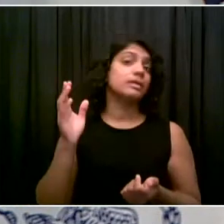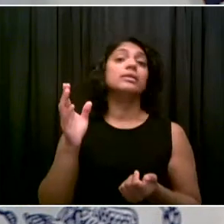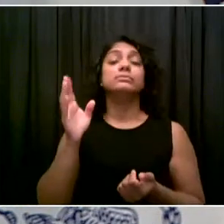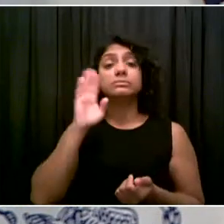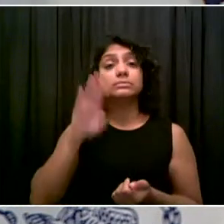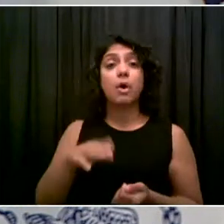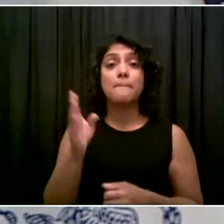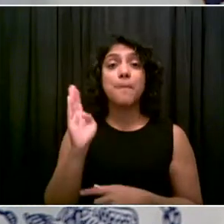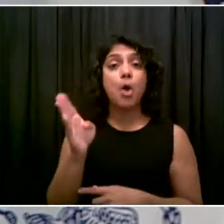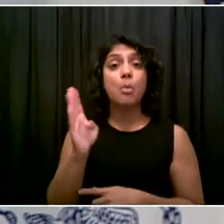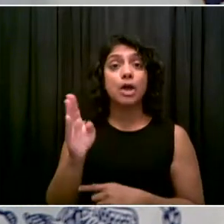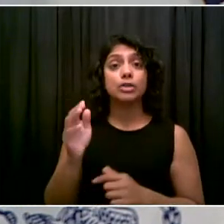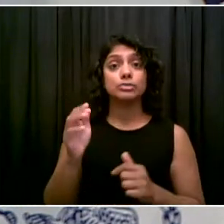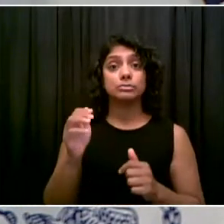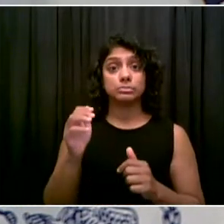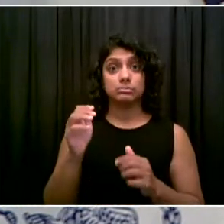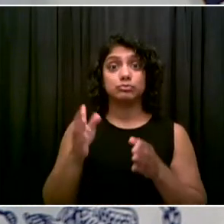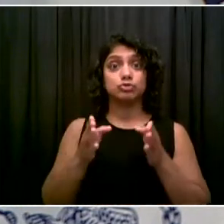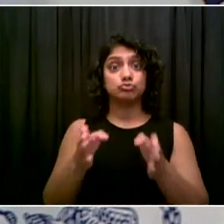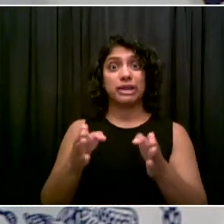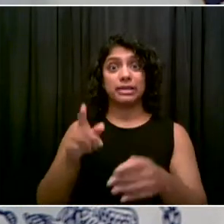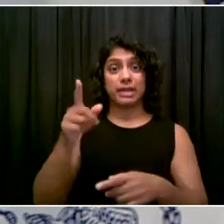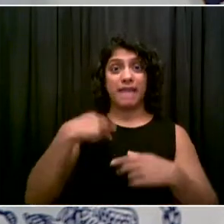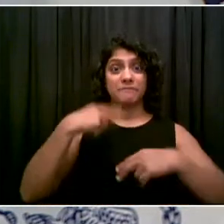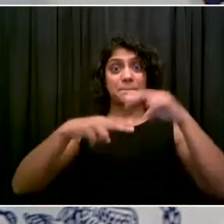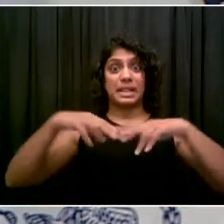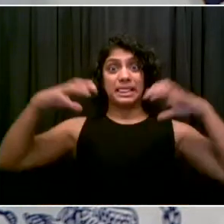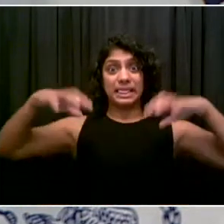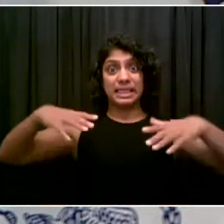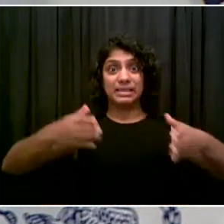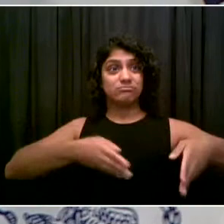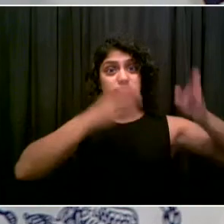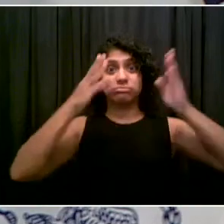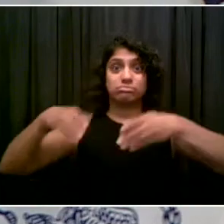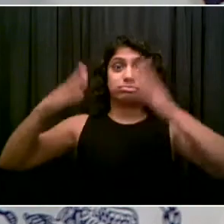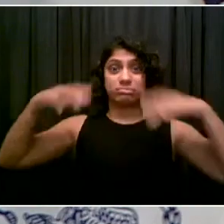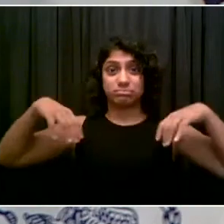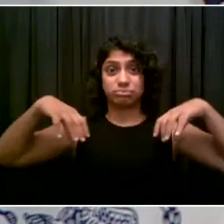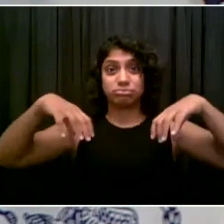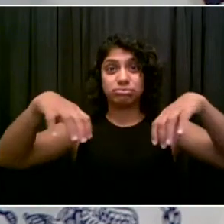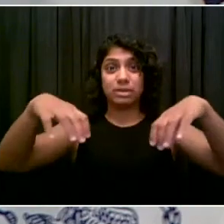REASONS. PEOPLE ARE NOT